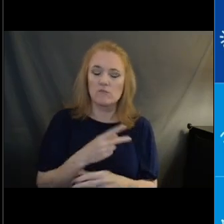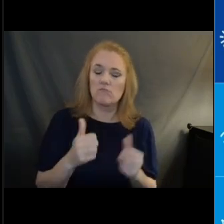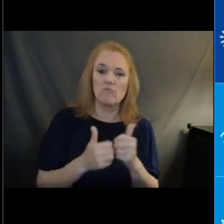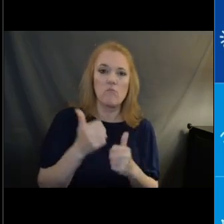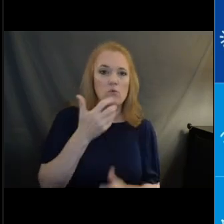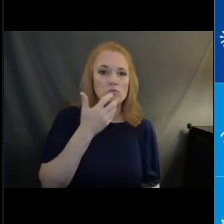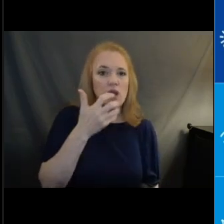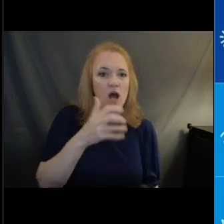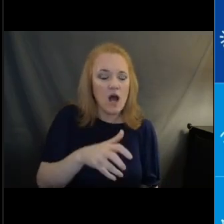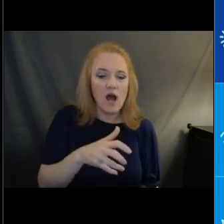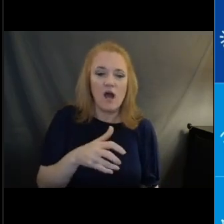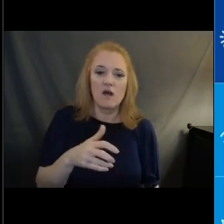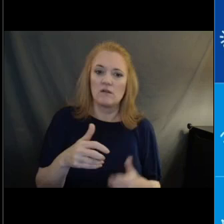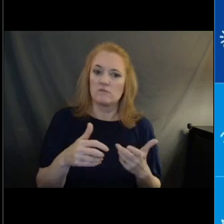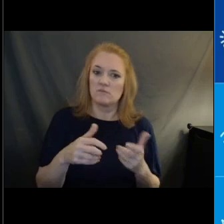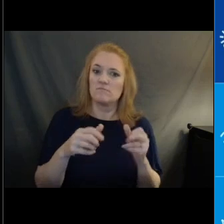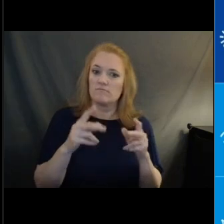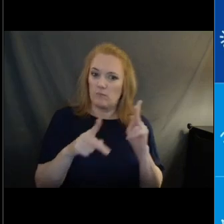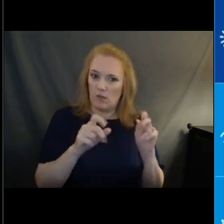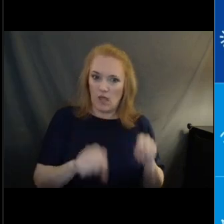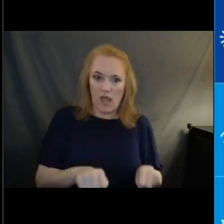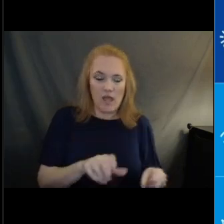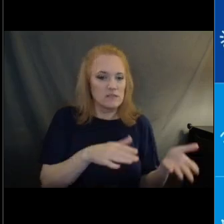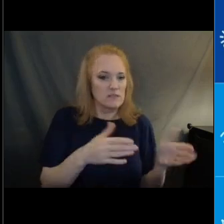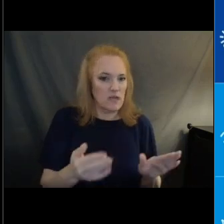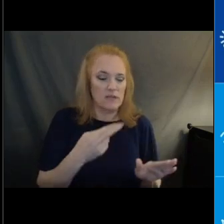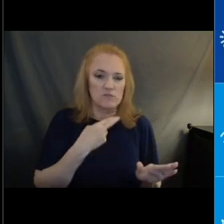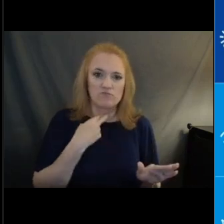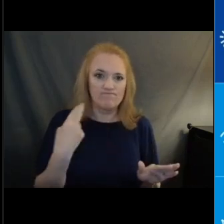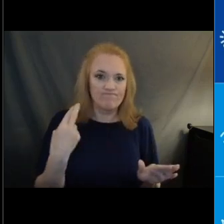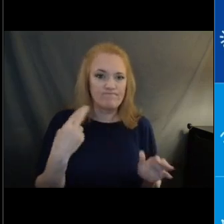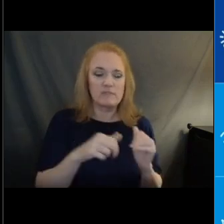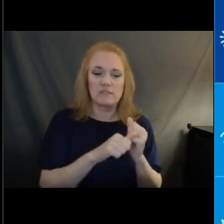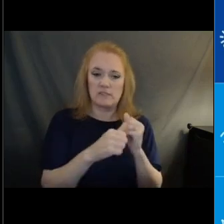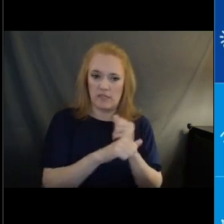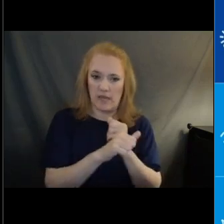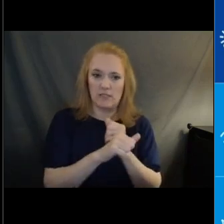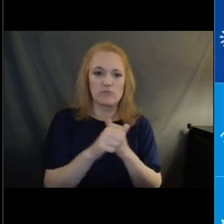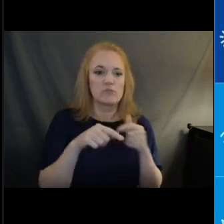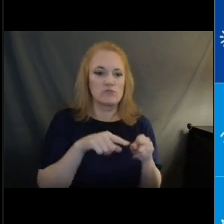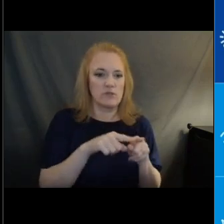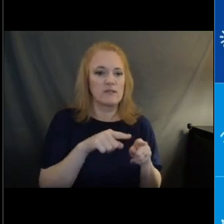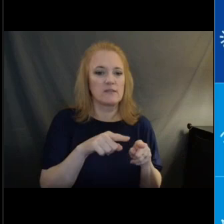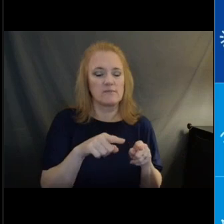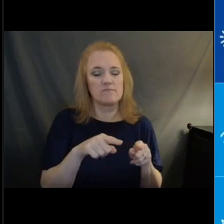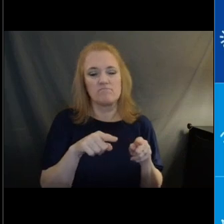potentially deadly days that occur during the summer months. You see the Southwest is quite